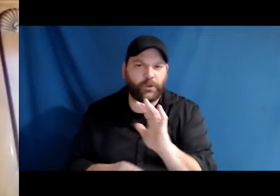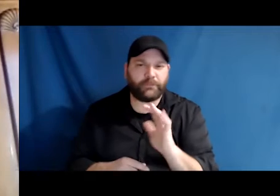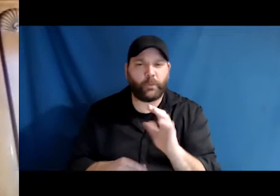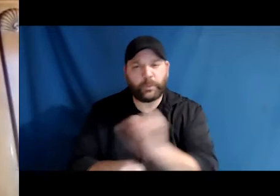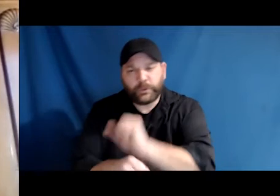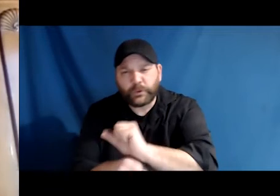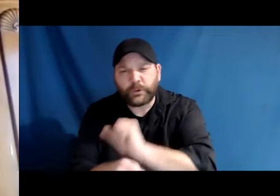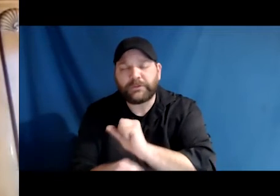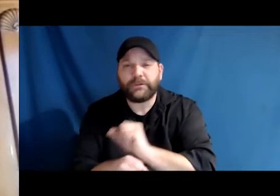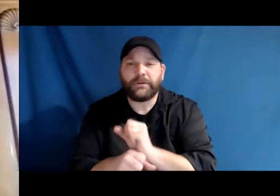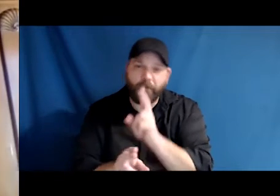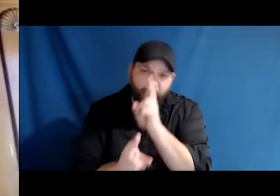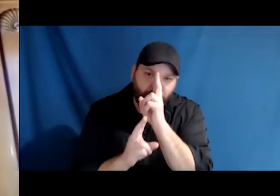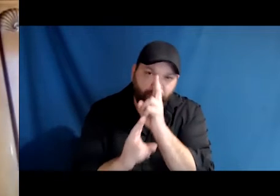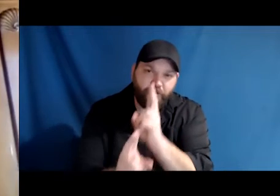and I now turn it over to President Paxson.